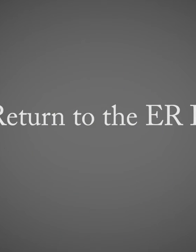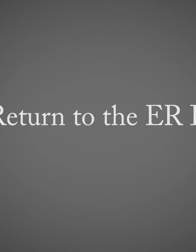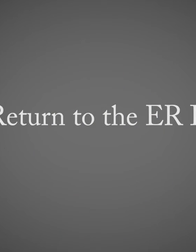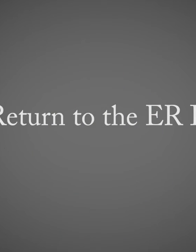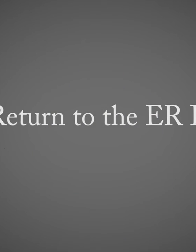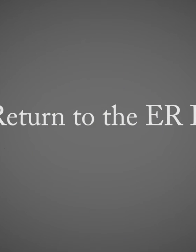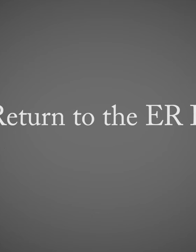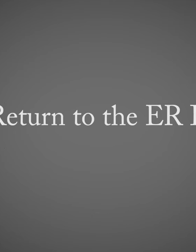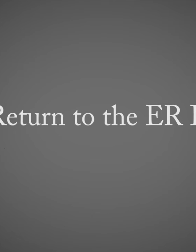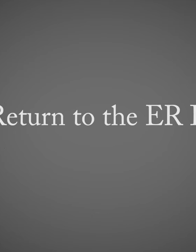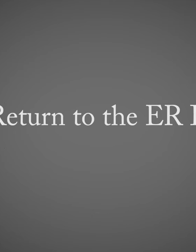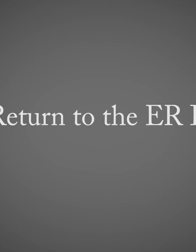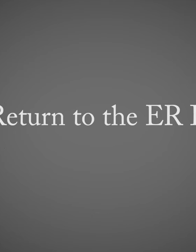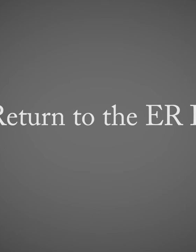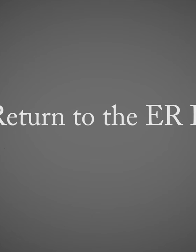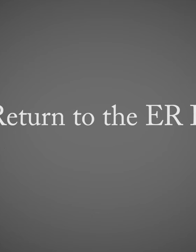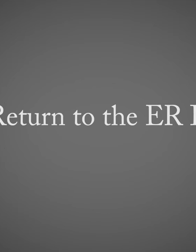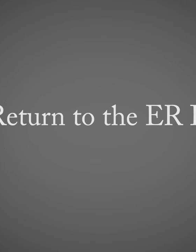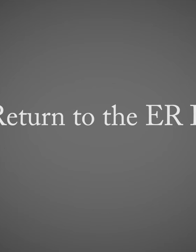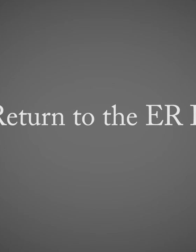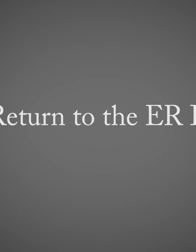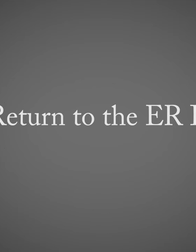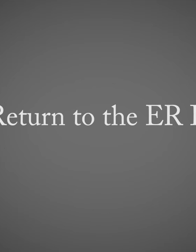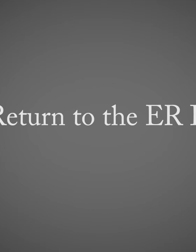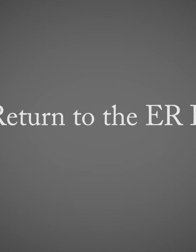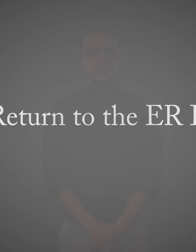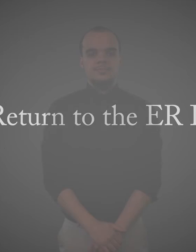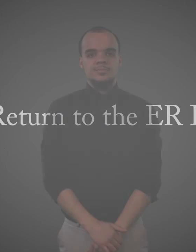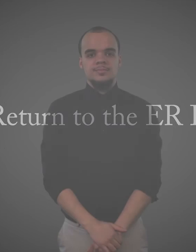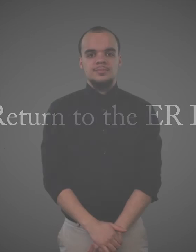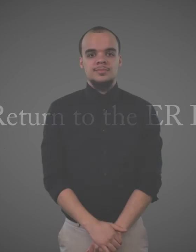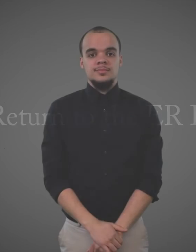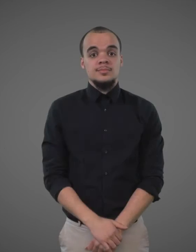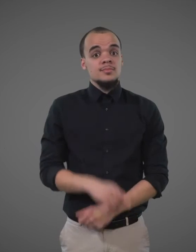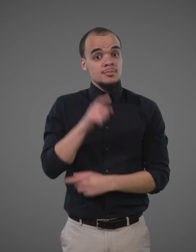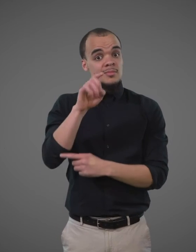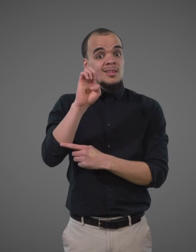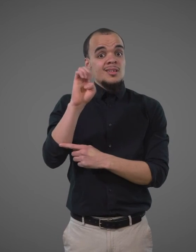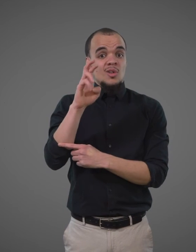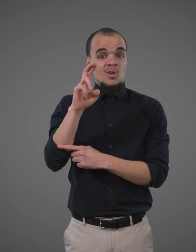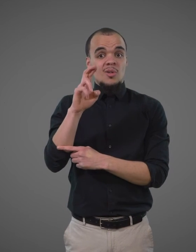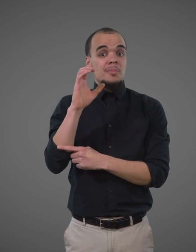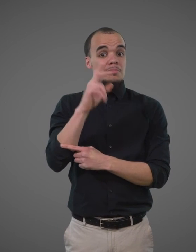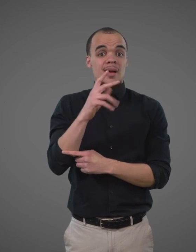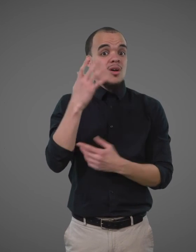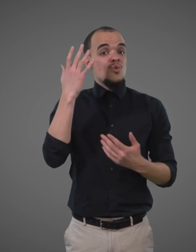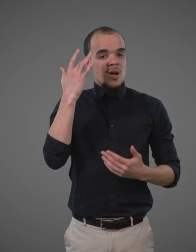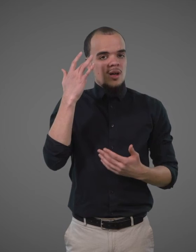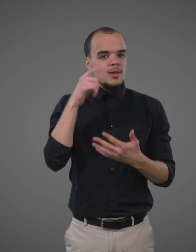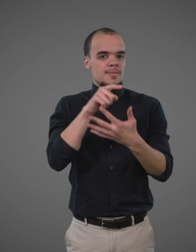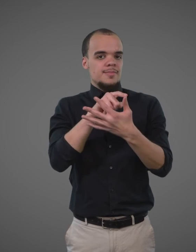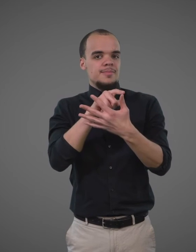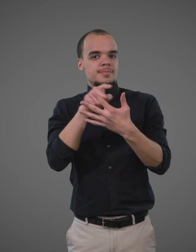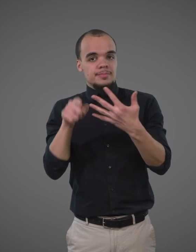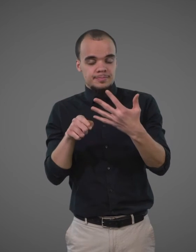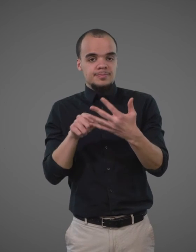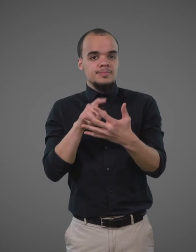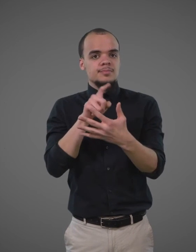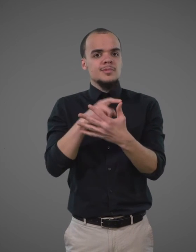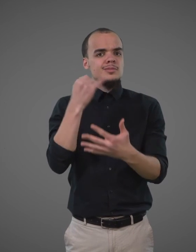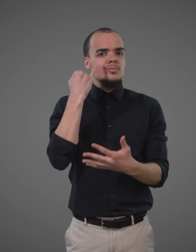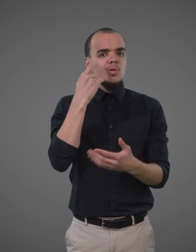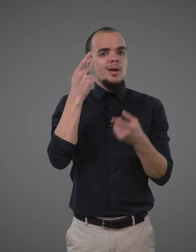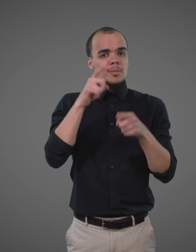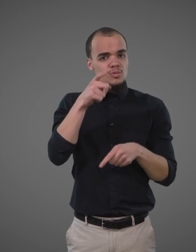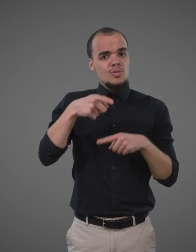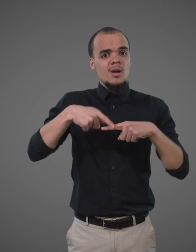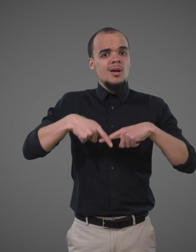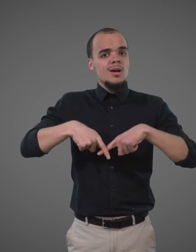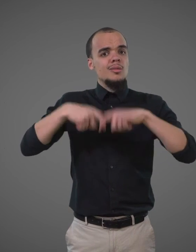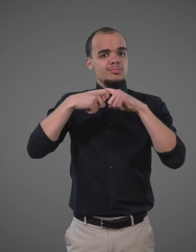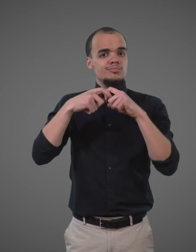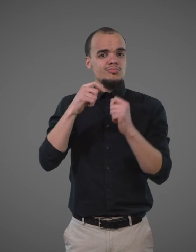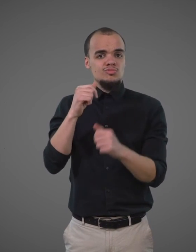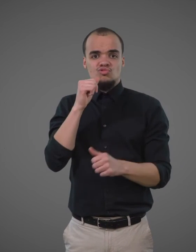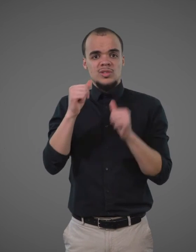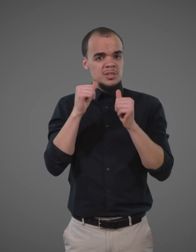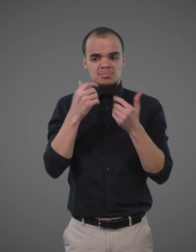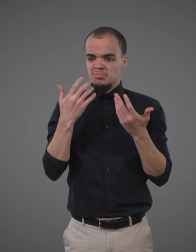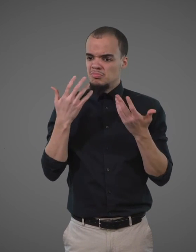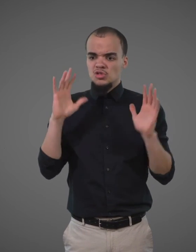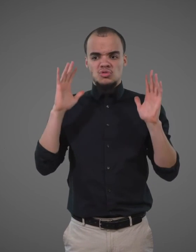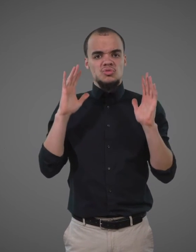Go back to the ER if any of these occur: If you decide